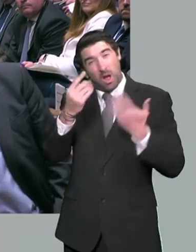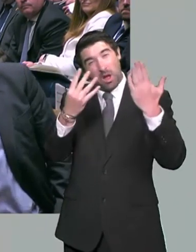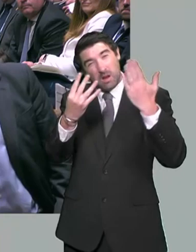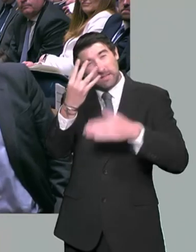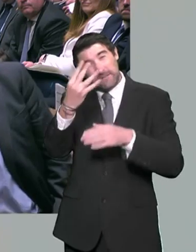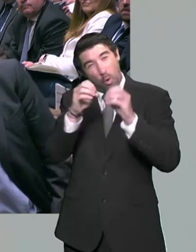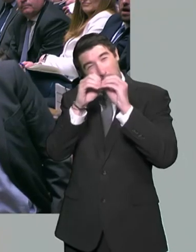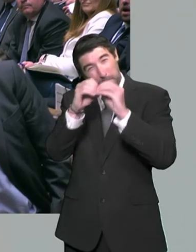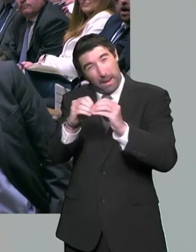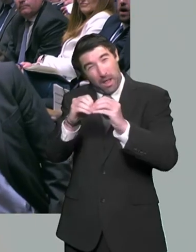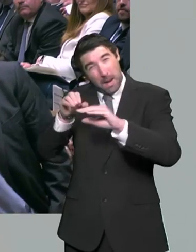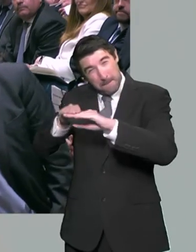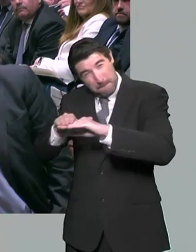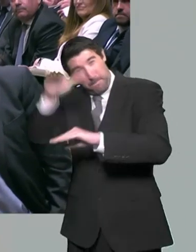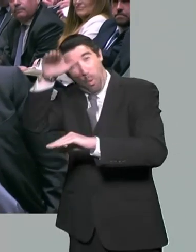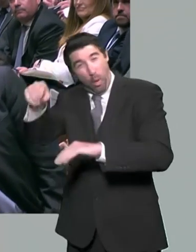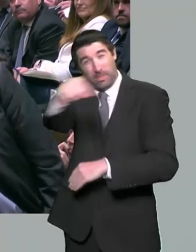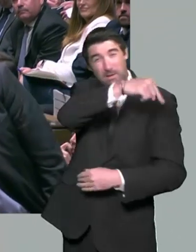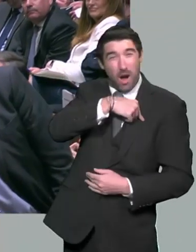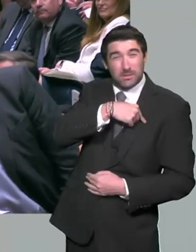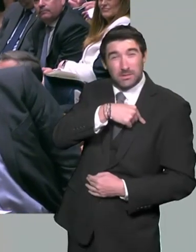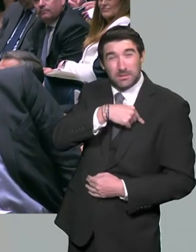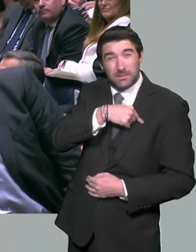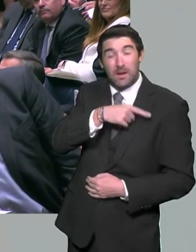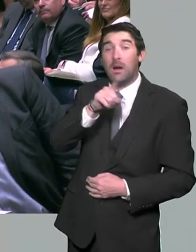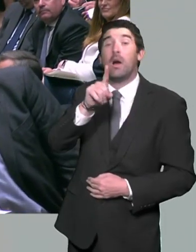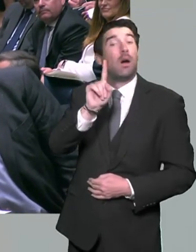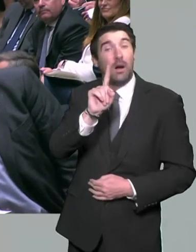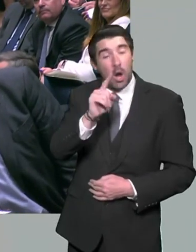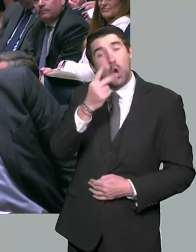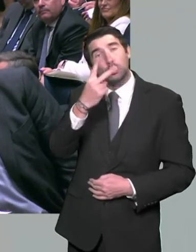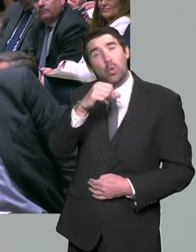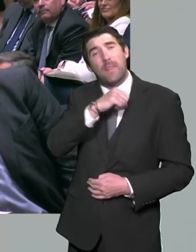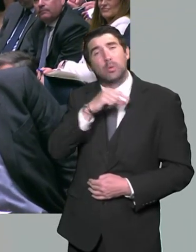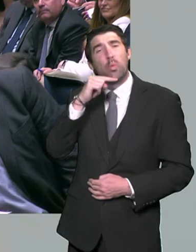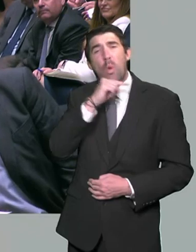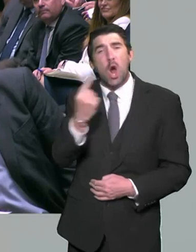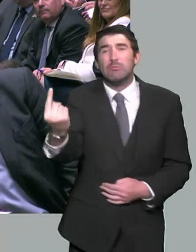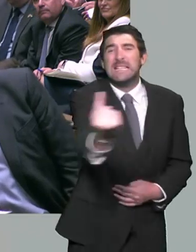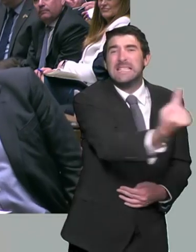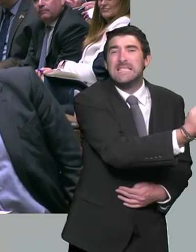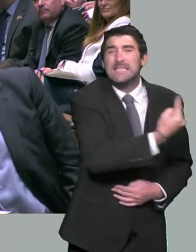more than the Government’s. That is £2,100 for every household in the country.